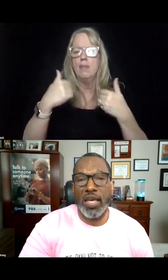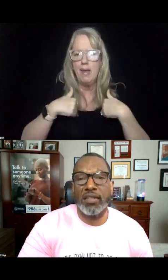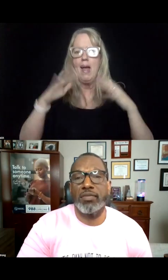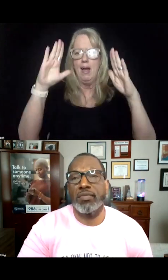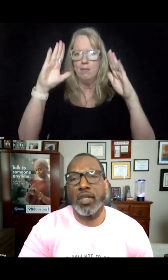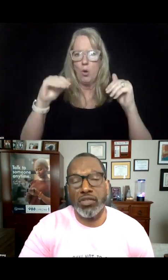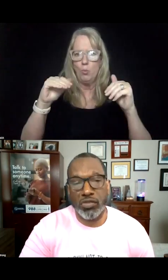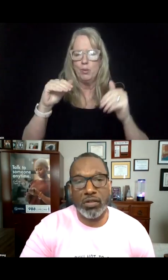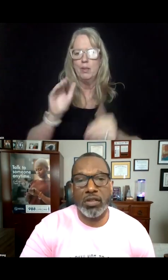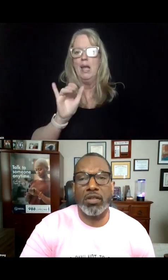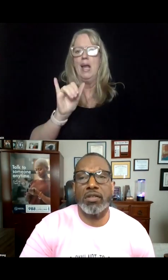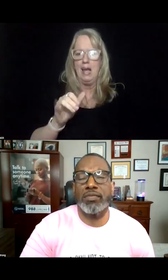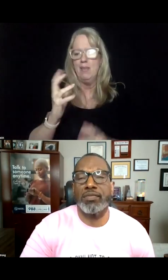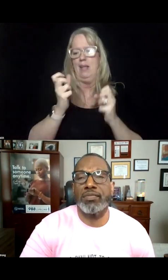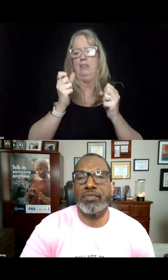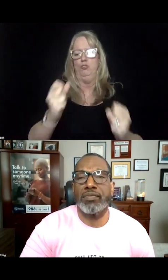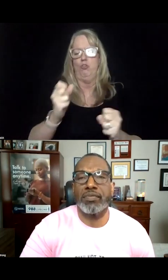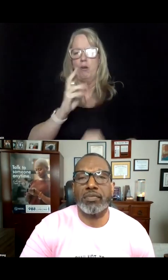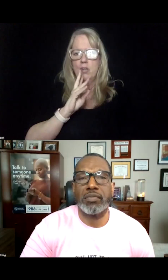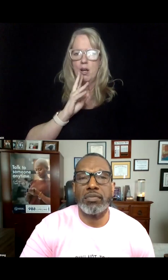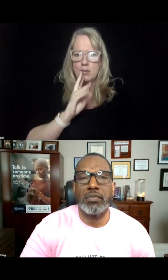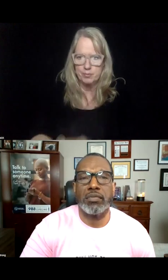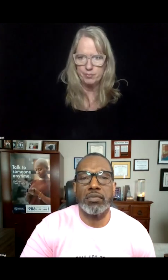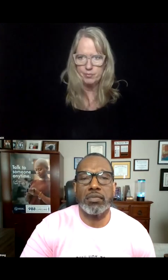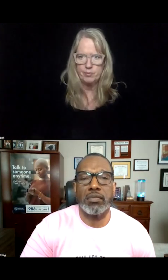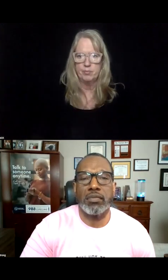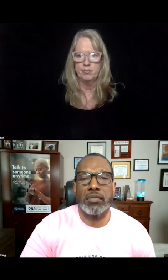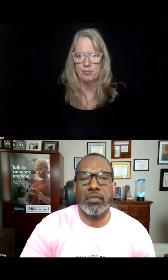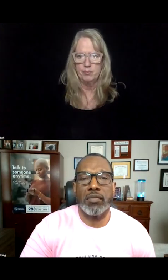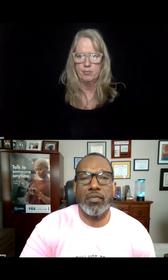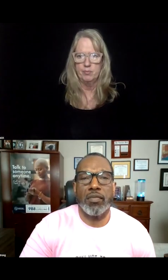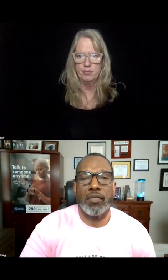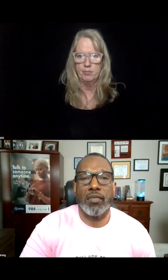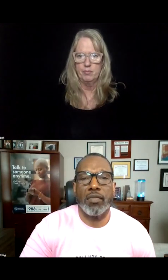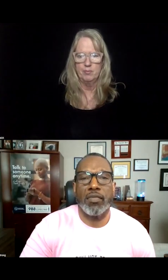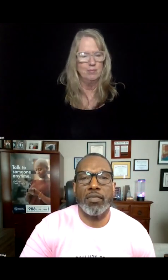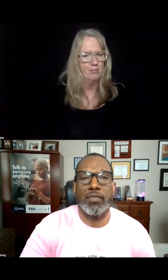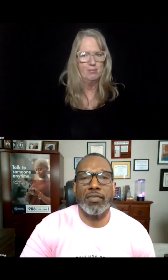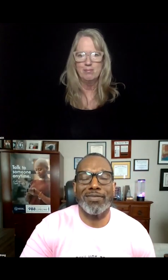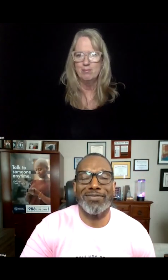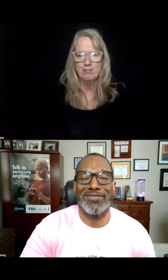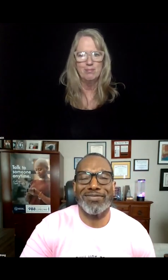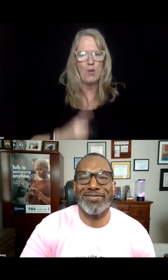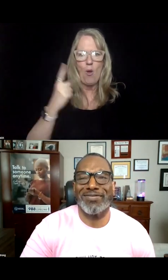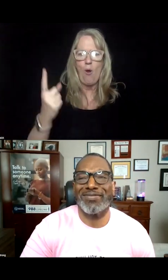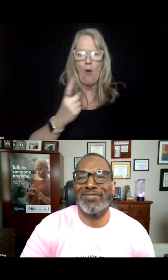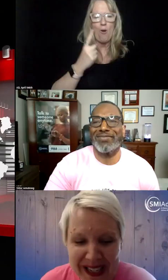AND THAT IS STRONG TALK. >> ALWAYS GREAT TO HEAR FROM YOU, VIC.